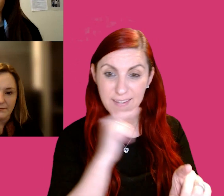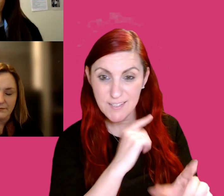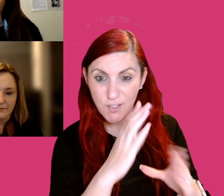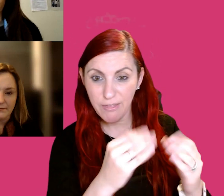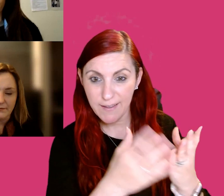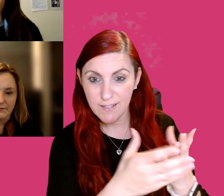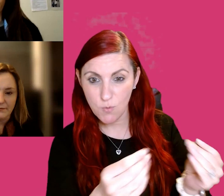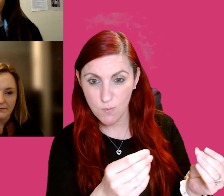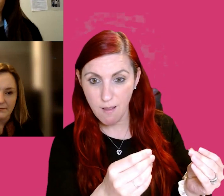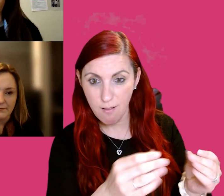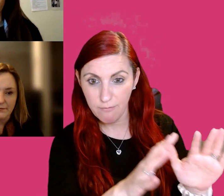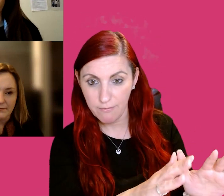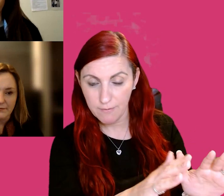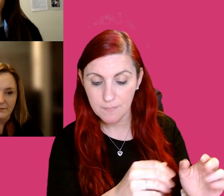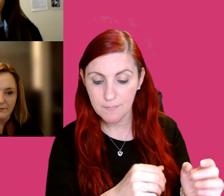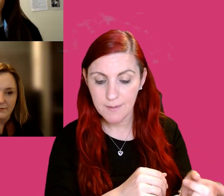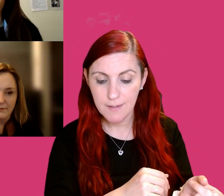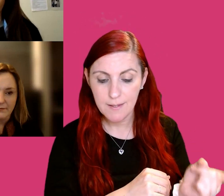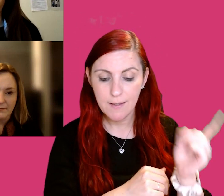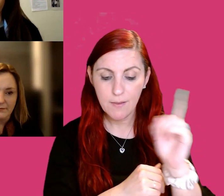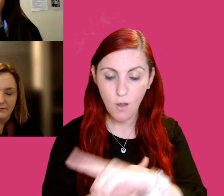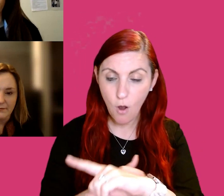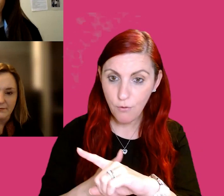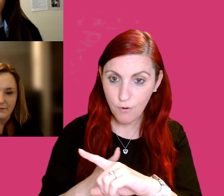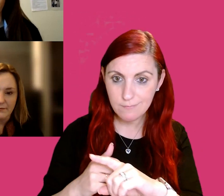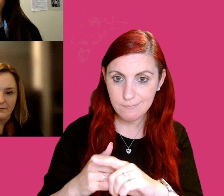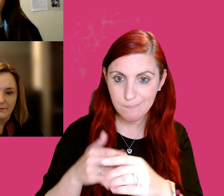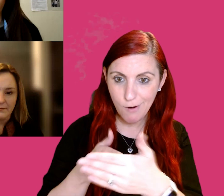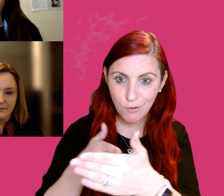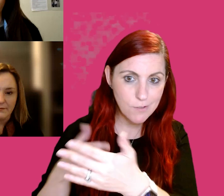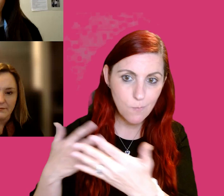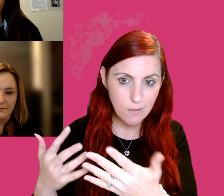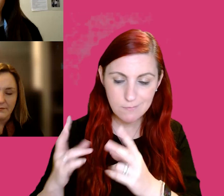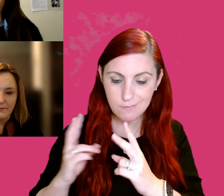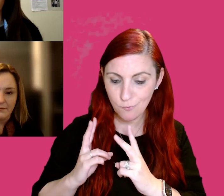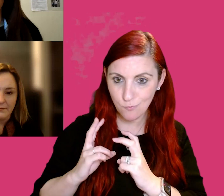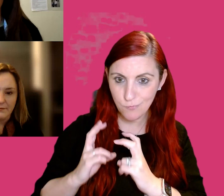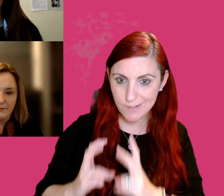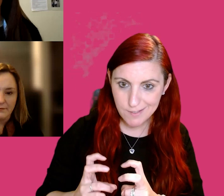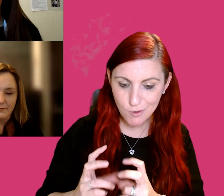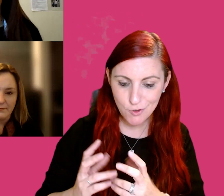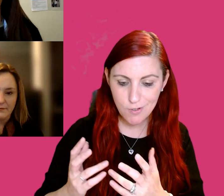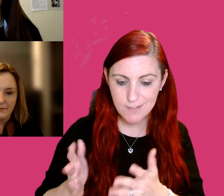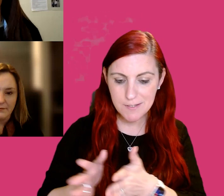kind of work around but so the other side is you know researchers uh motivation you know interest